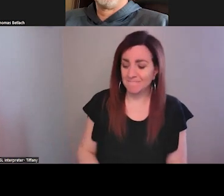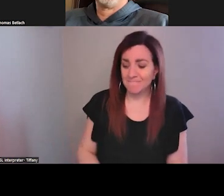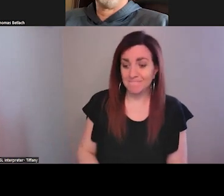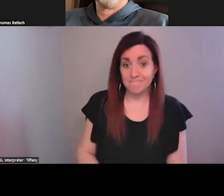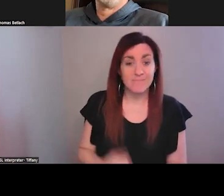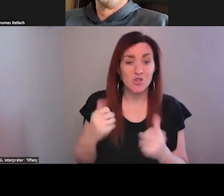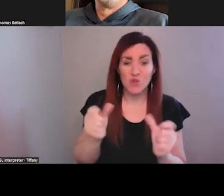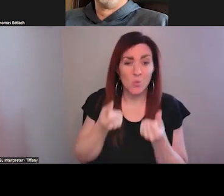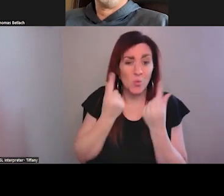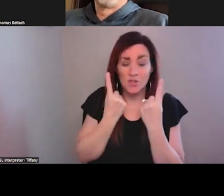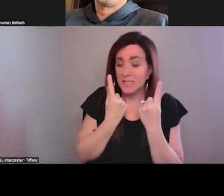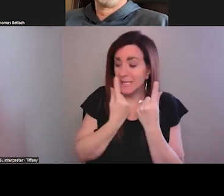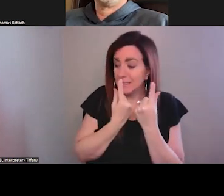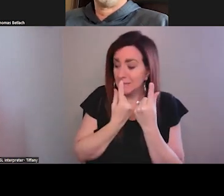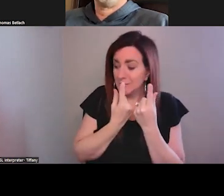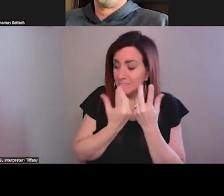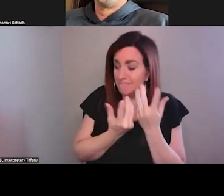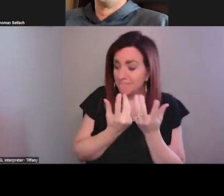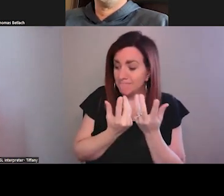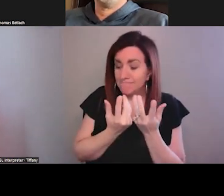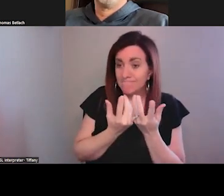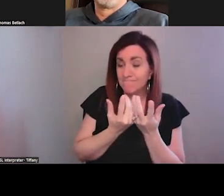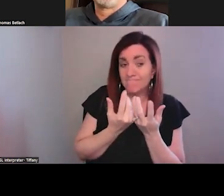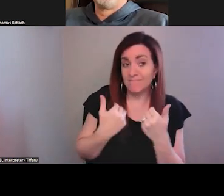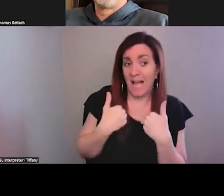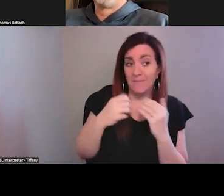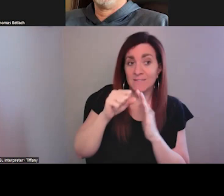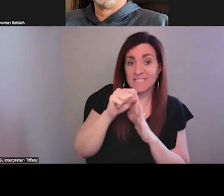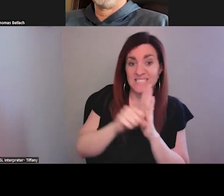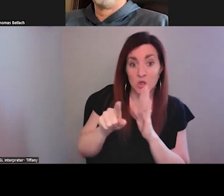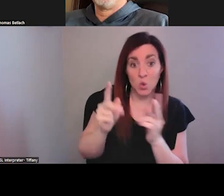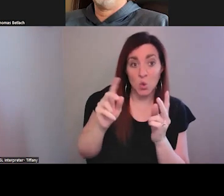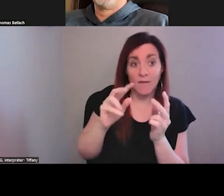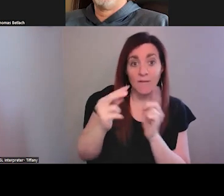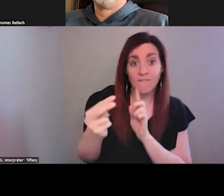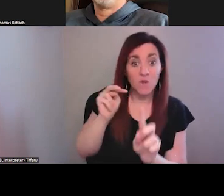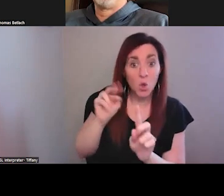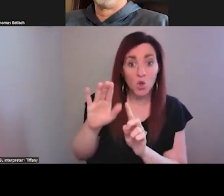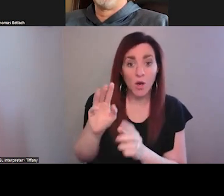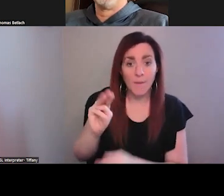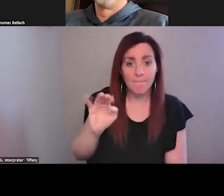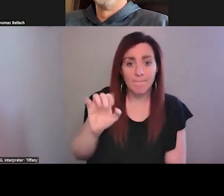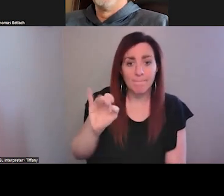UNDERSTANDING IF THERE ARE STATES OR YOU, THE ORGANIZATION, IS NOT PARTNERING WITH ANY OF THESE.